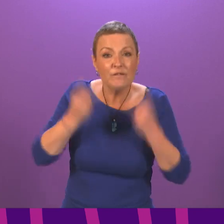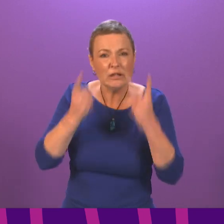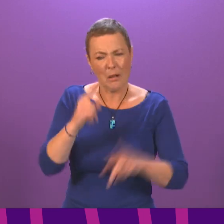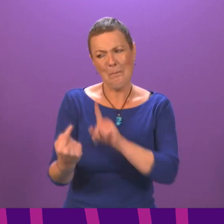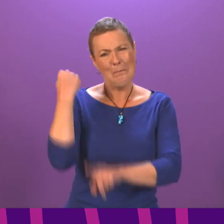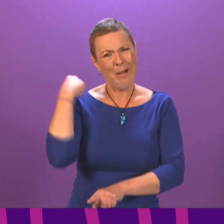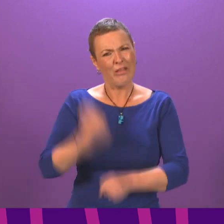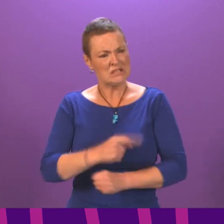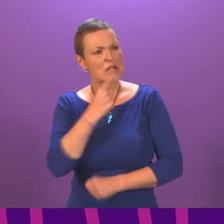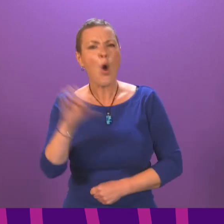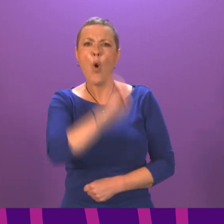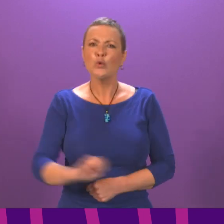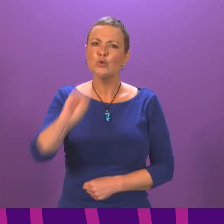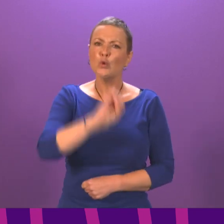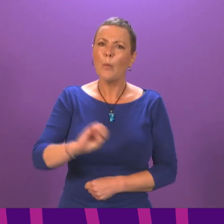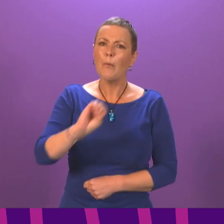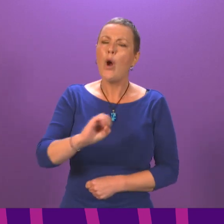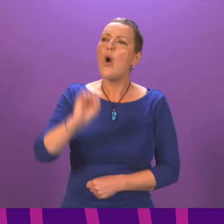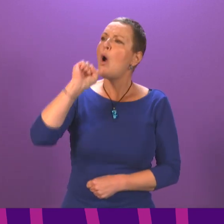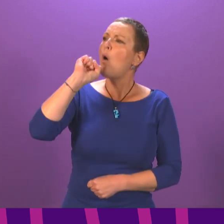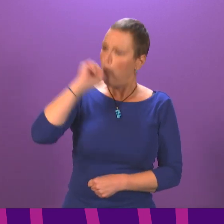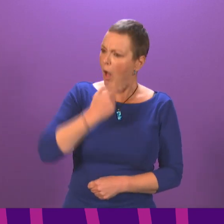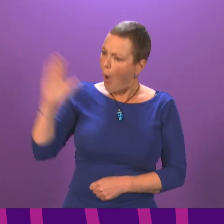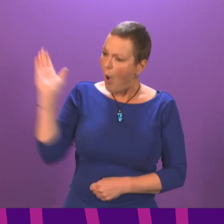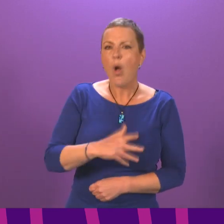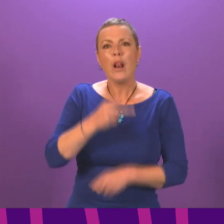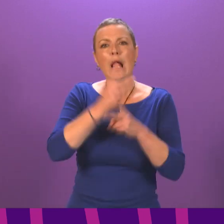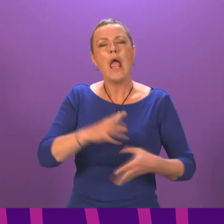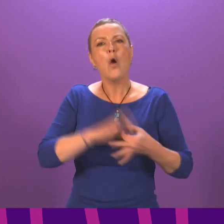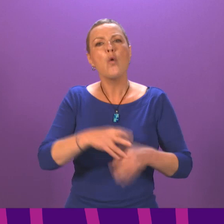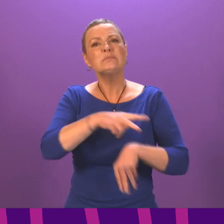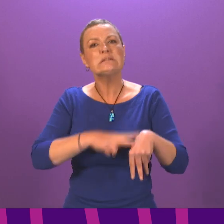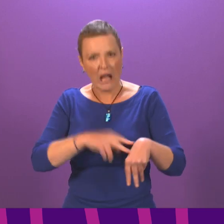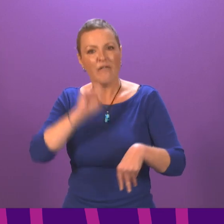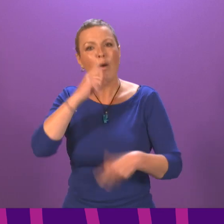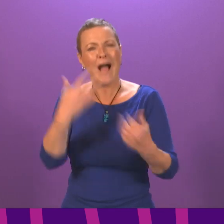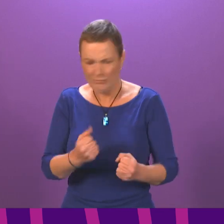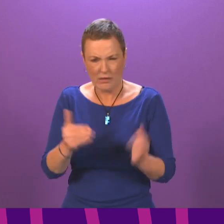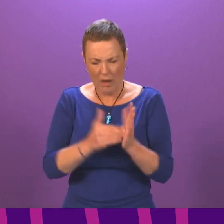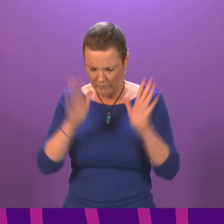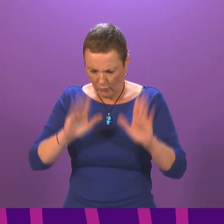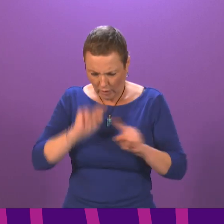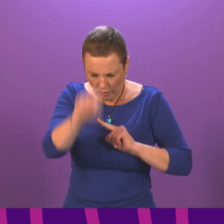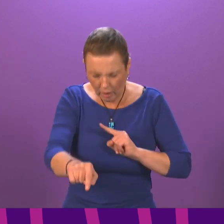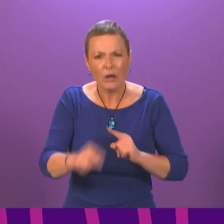home staff, who will now have to wait until March. Six months ago, in May, the Government